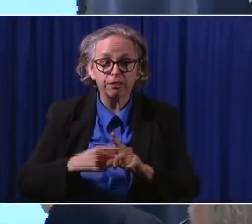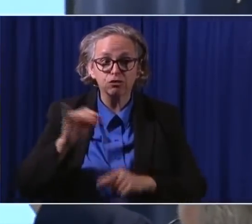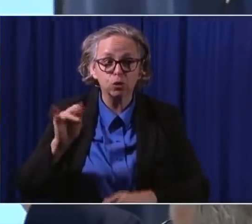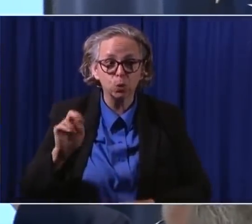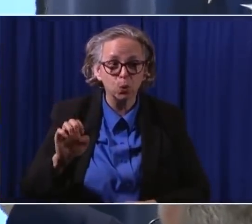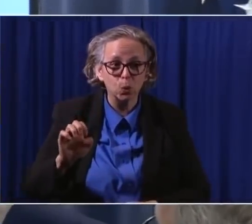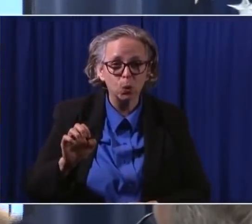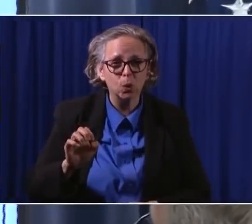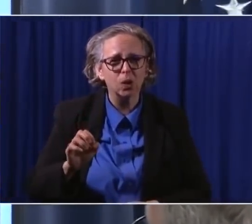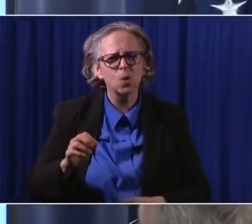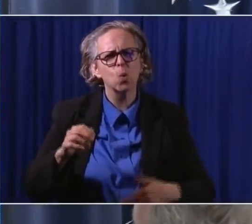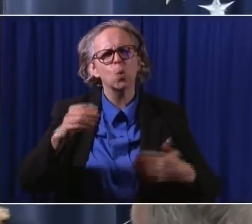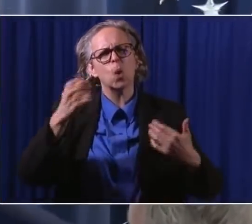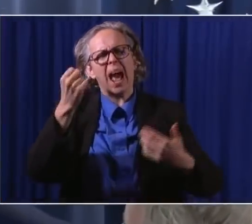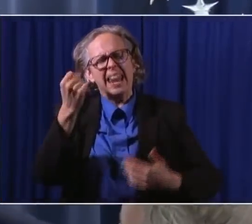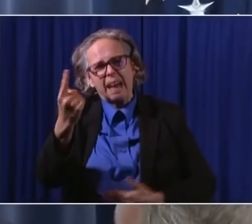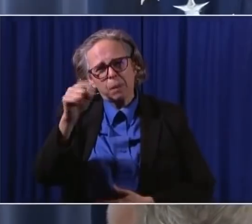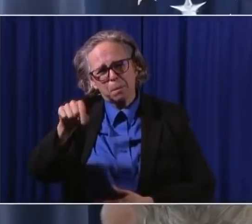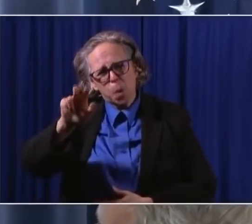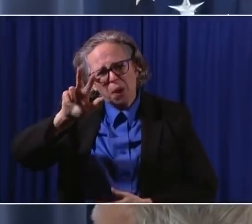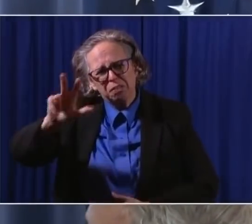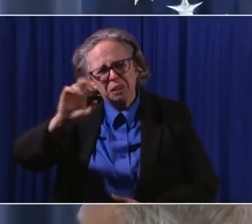TOGETHER. IF YOU LOOK AT 0-19 FOR EXAMPLE, IN MARCH IT WAS 2.5% OF THE TOTAL.